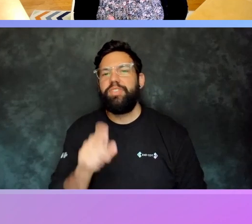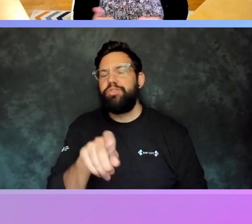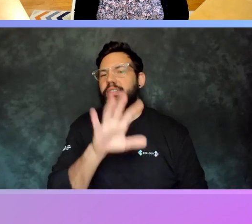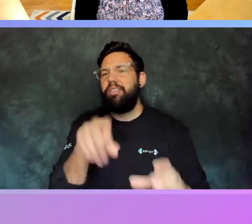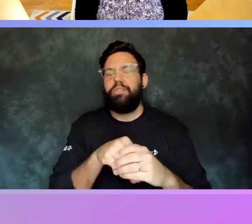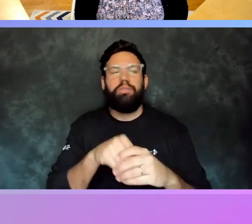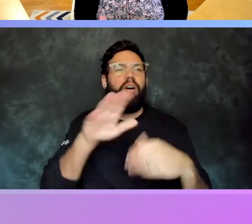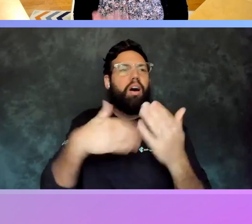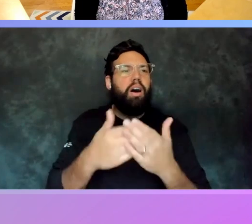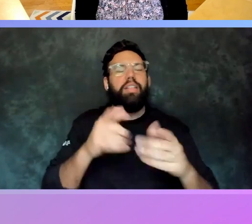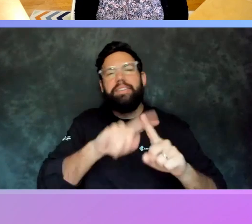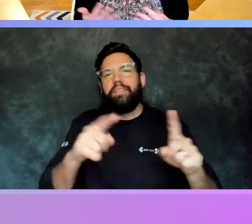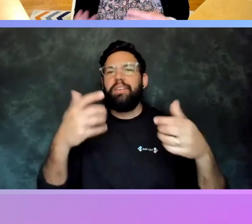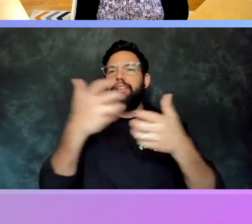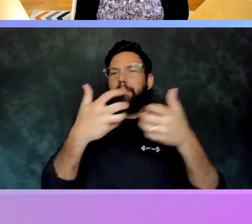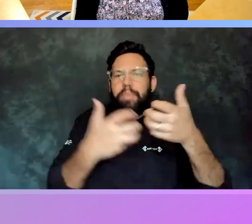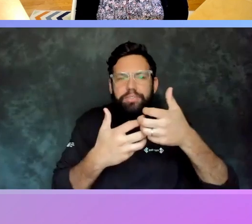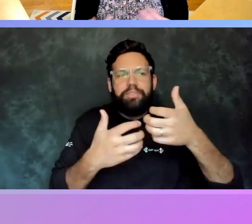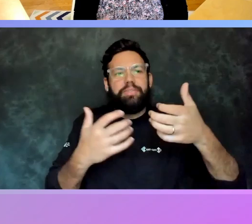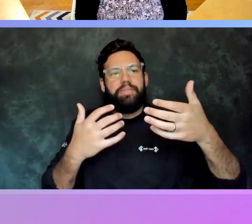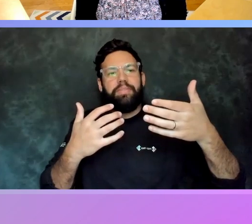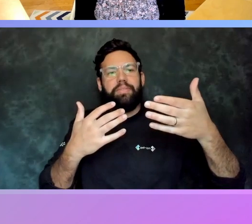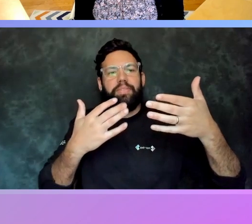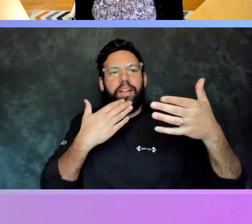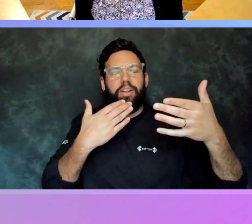fonts, and essential imagery, they are both did regular fonts. You have that three to